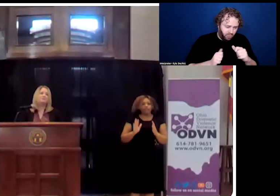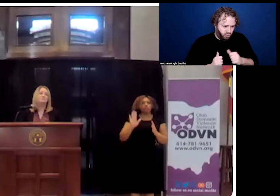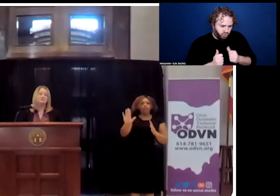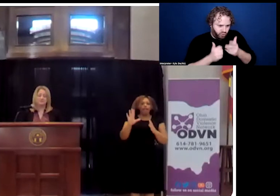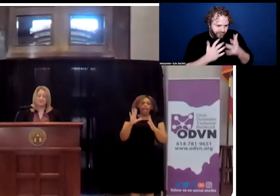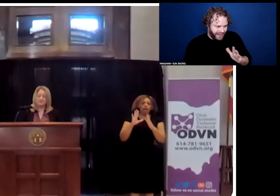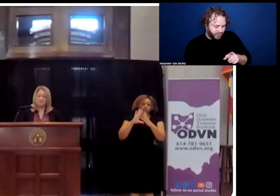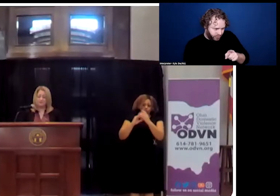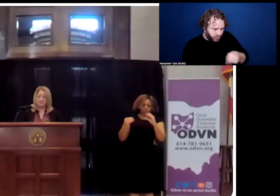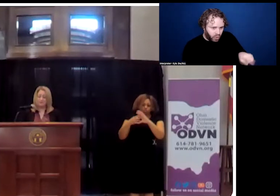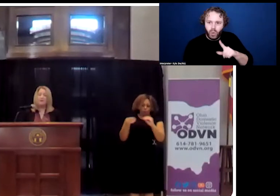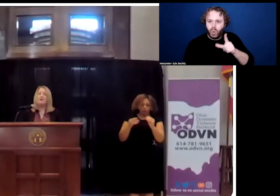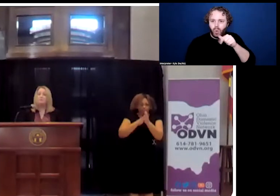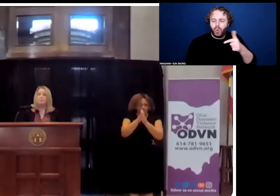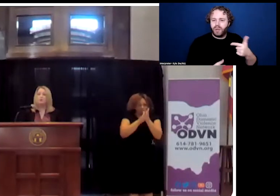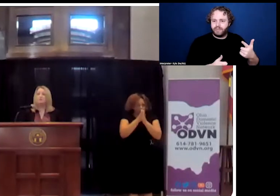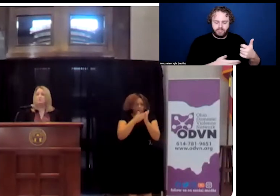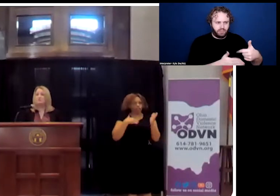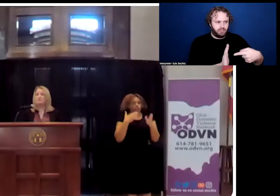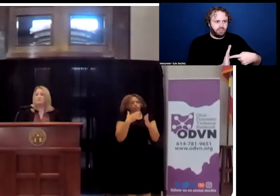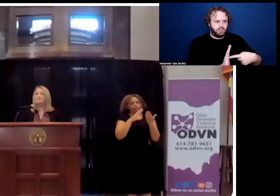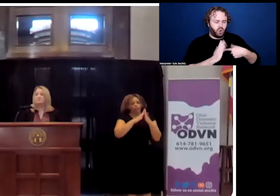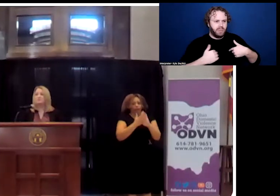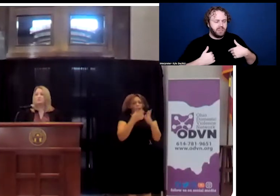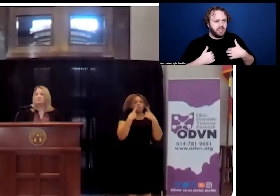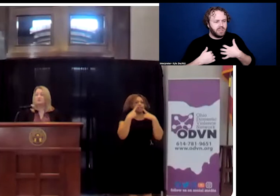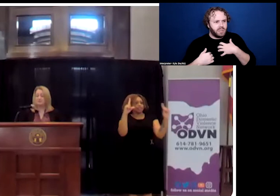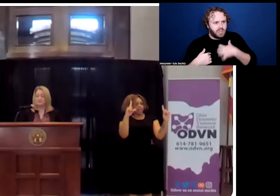to be successful leader, and work to achieve social justice.